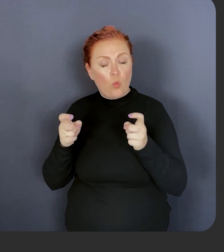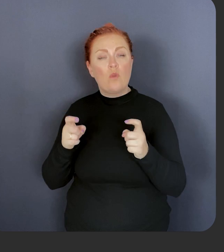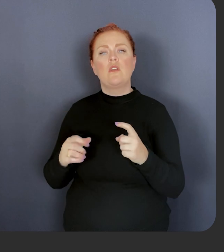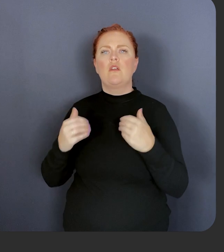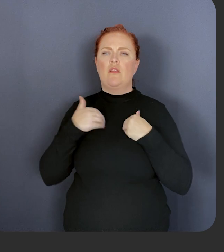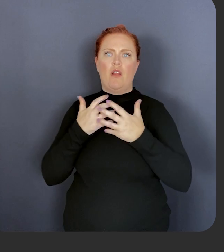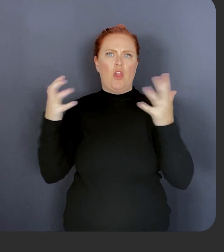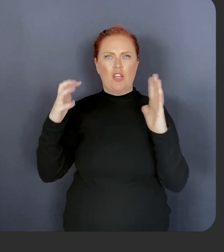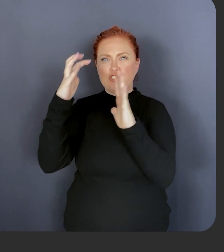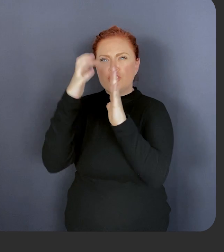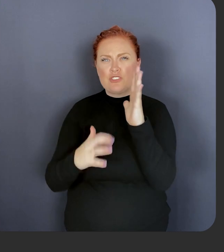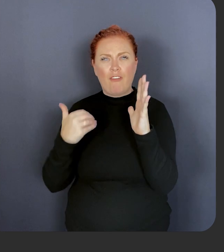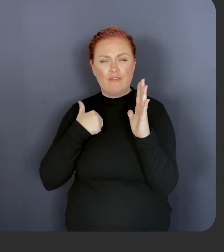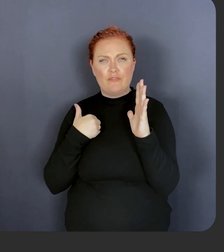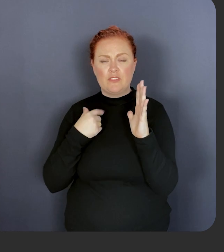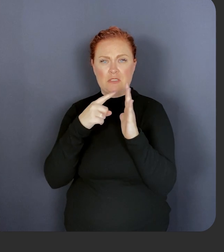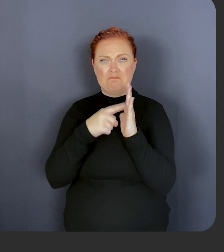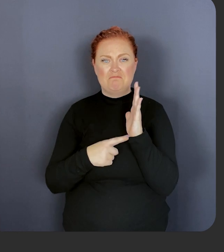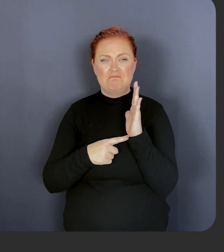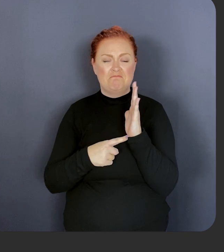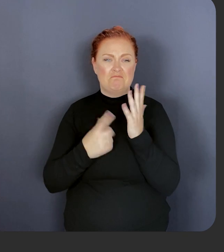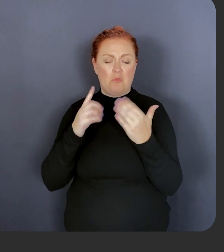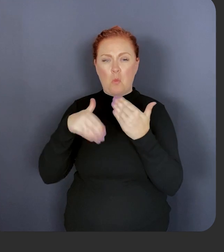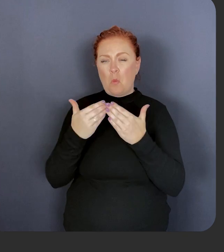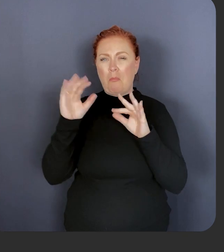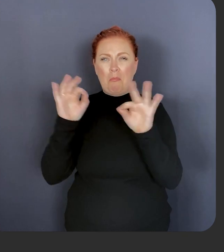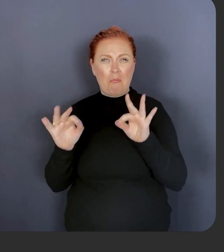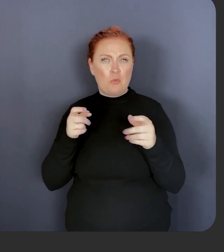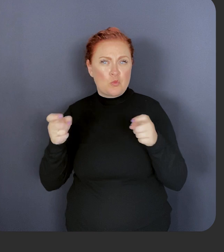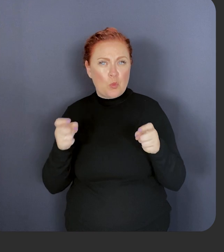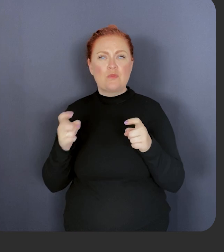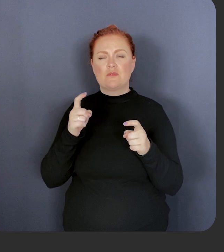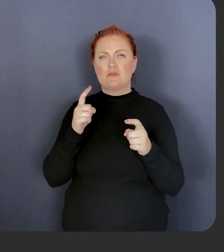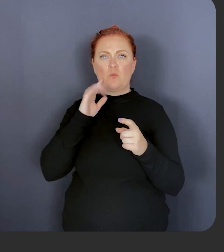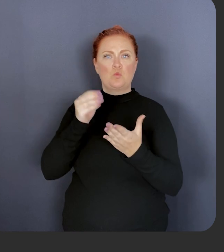we have a ton of stuff here of all of our selectable controls in our shop component.